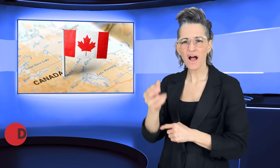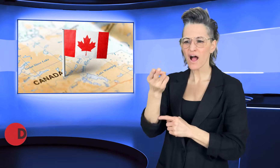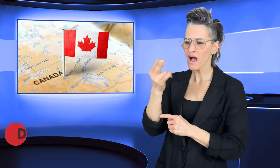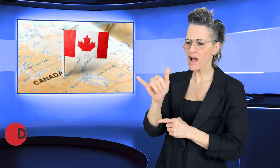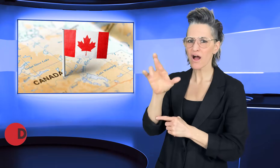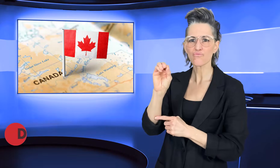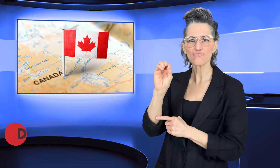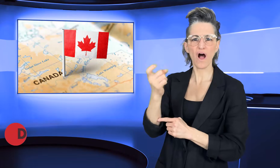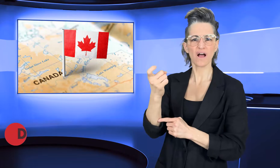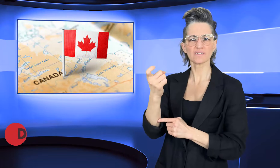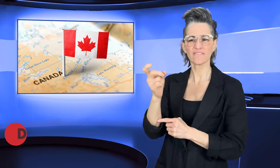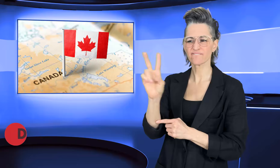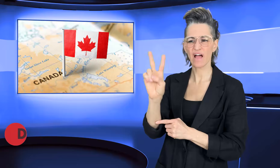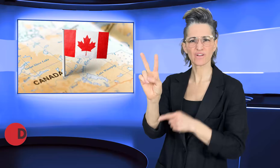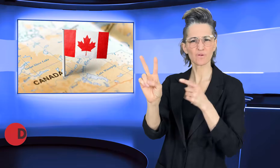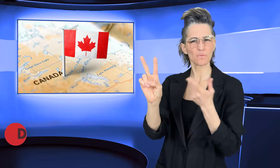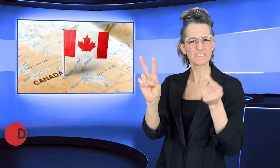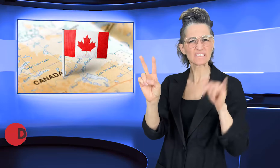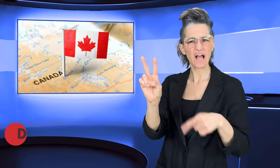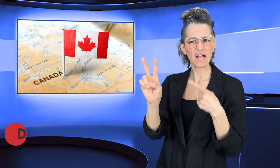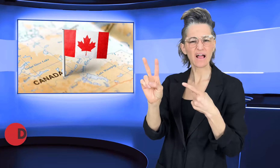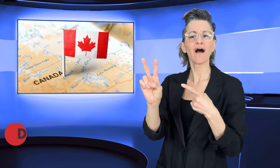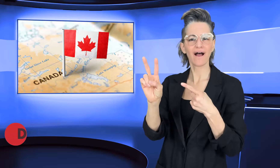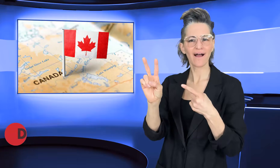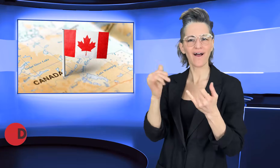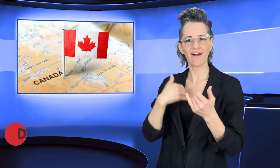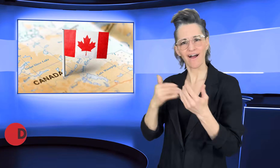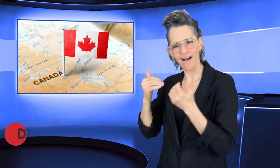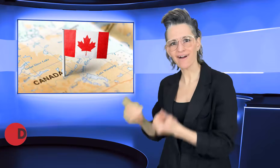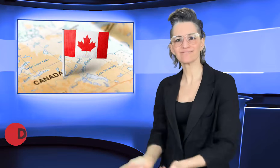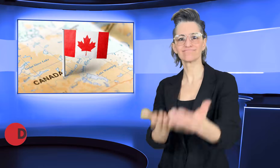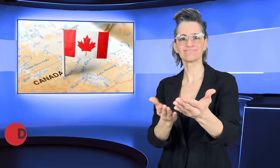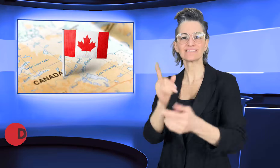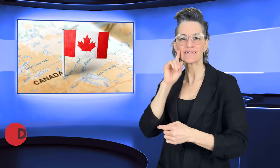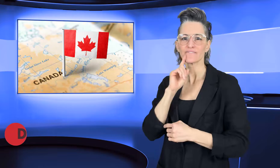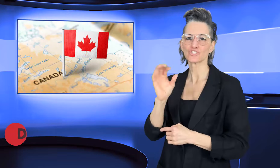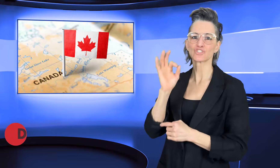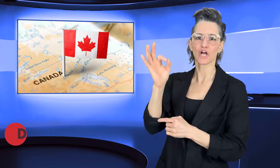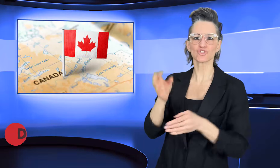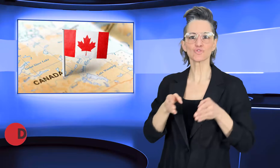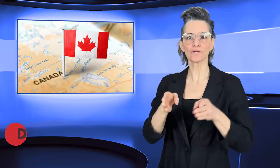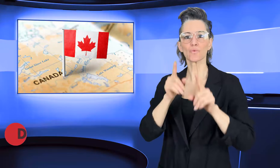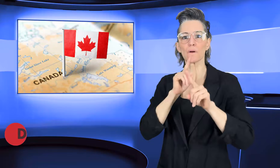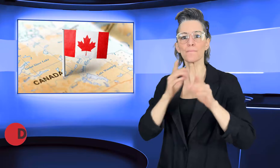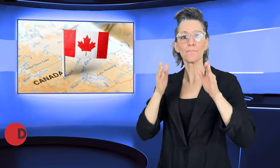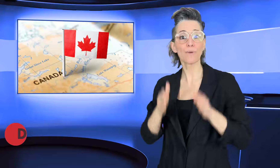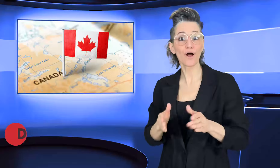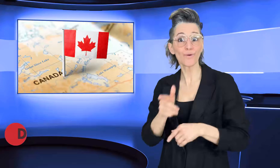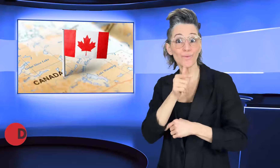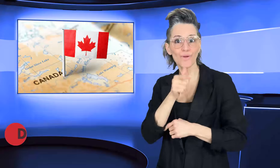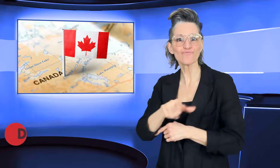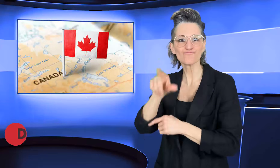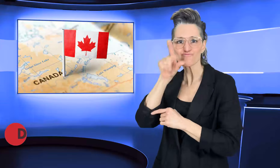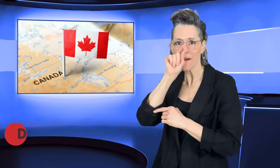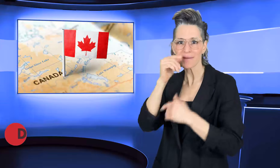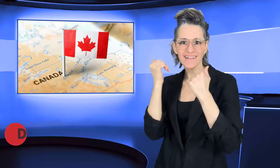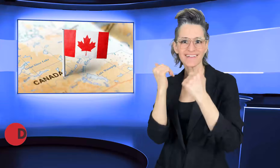DeafDots street reporter Robyn Mackie what HYROX Vancouver is?